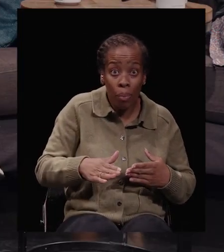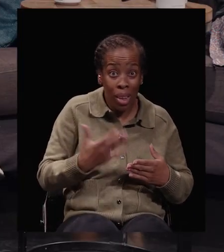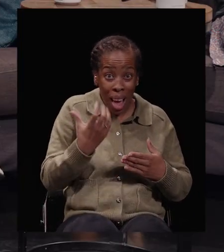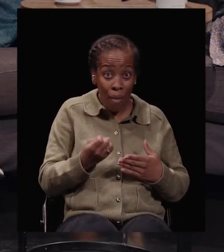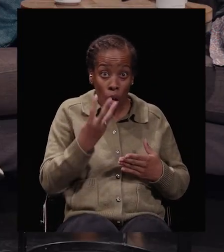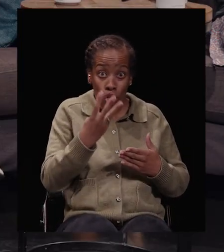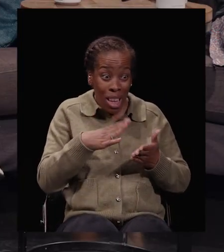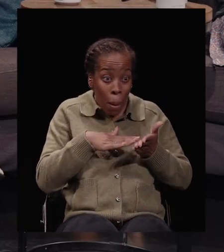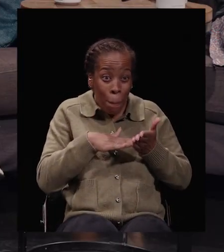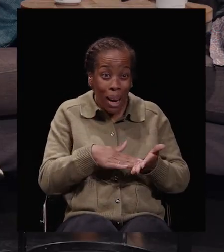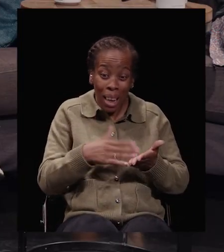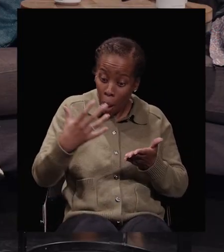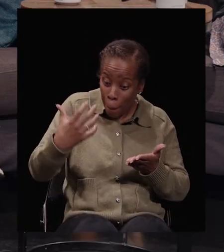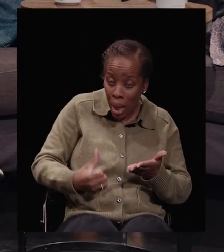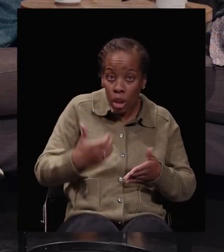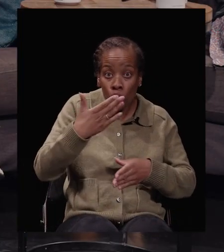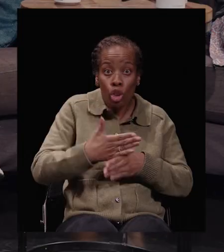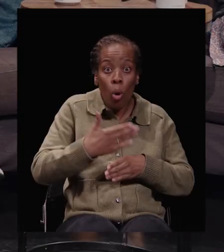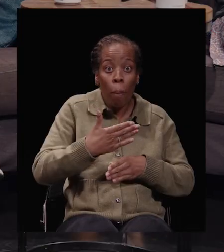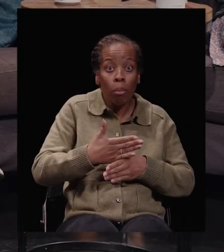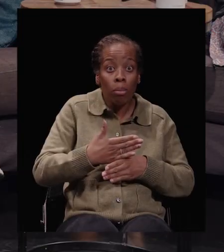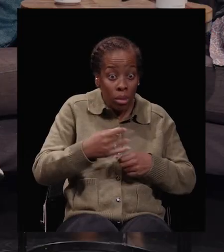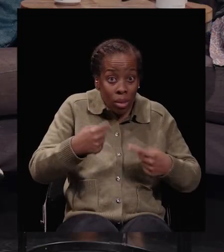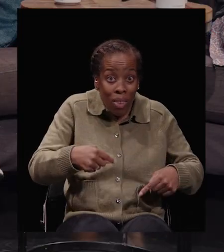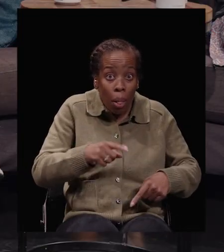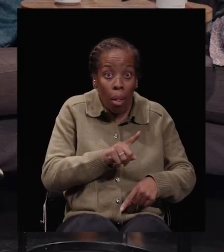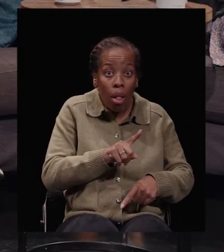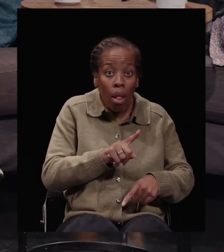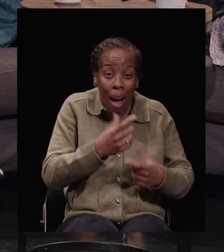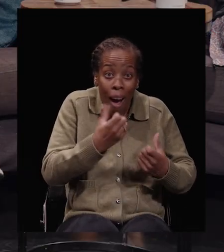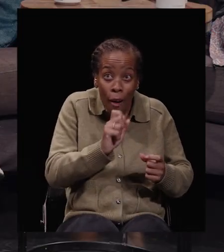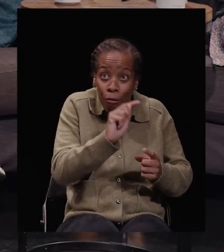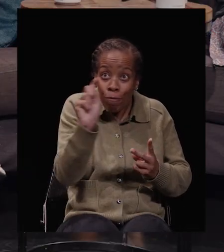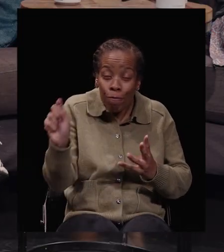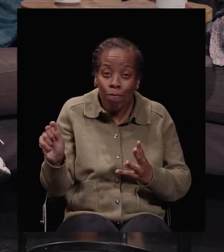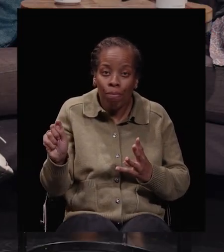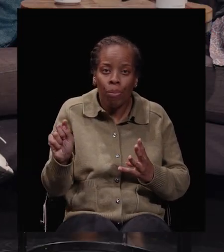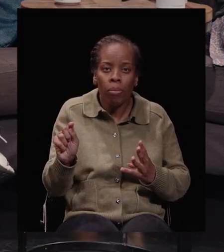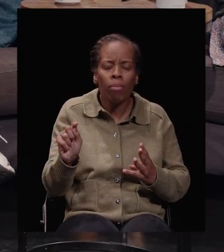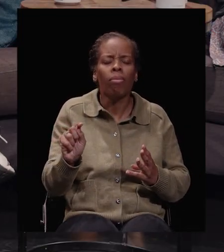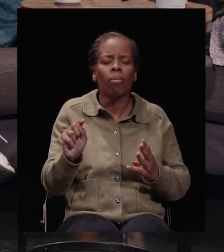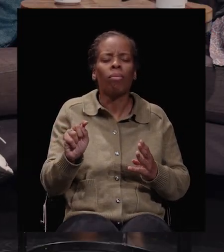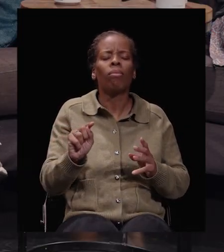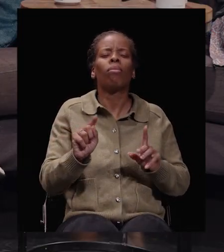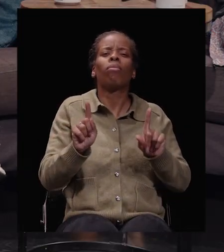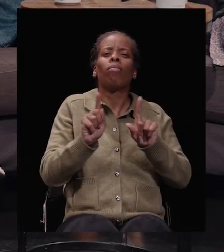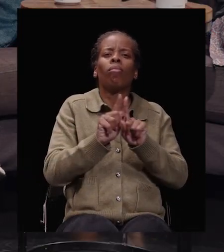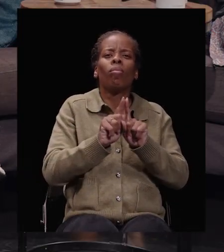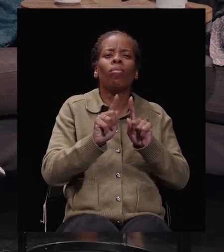in the cultural and creative industries. So it's not that they don't exist. But it's also a social issue in that the people